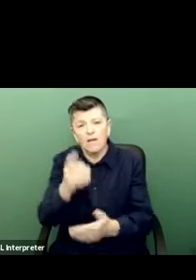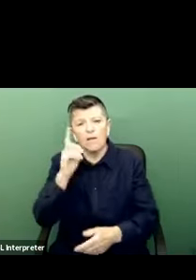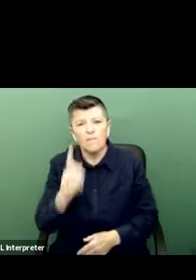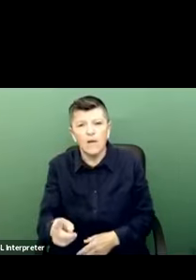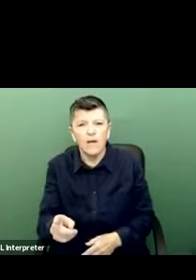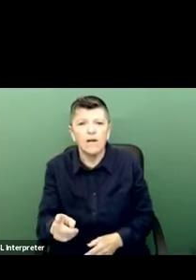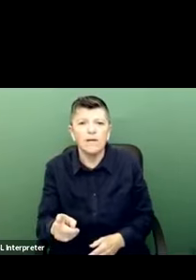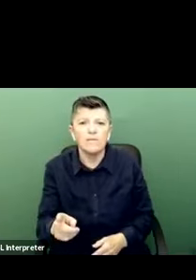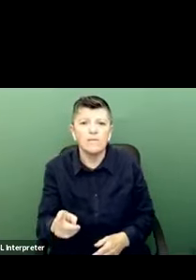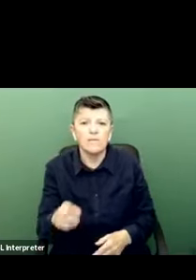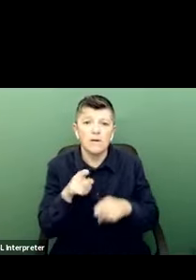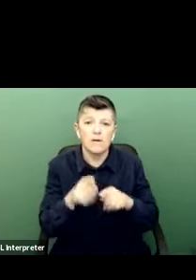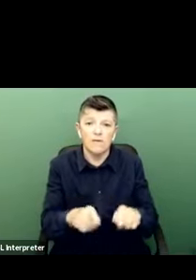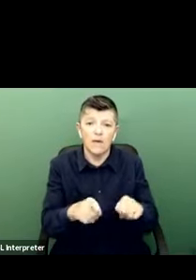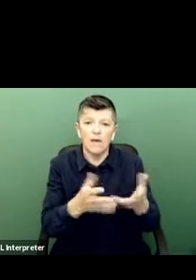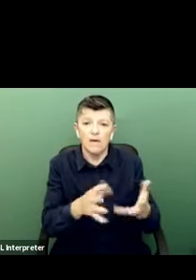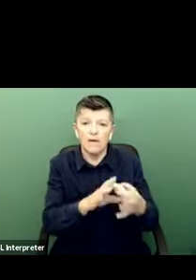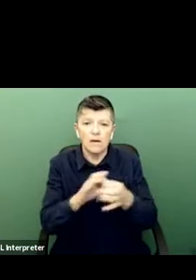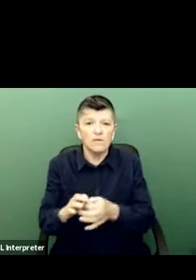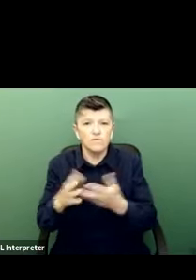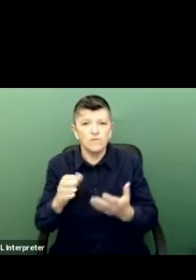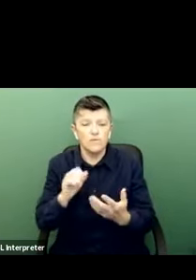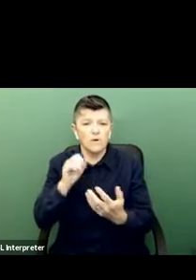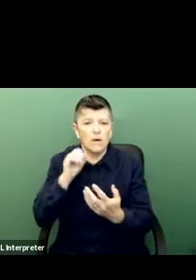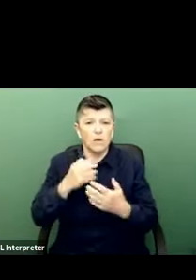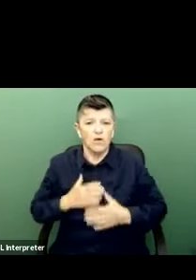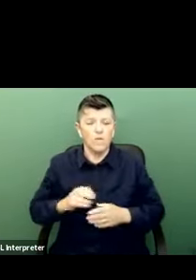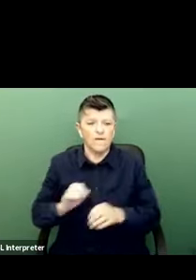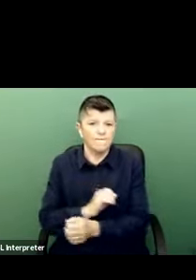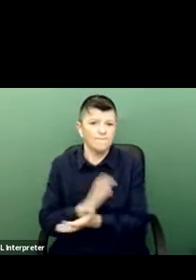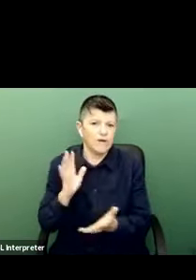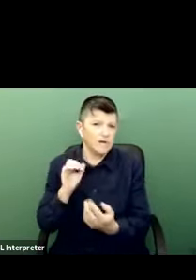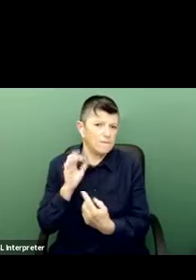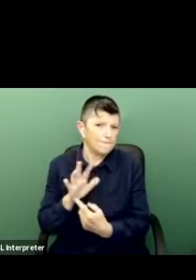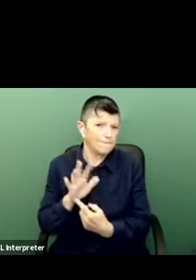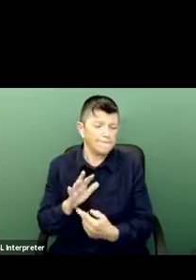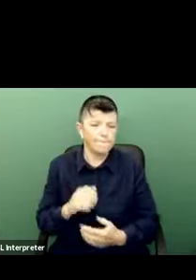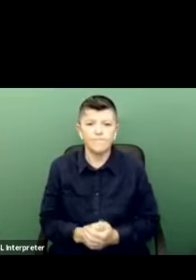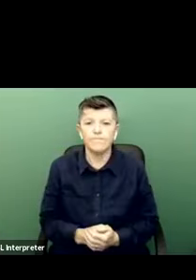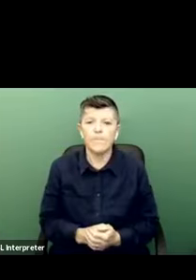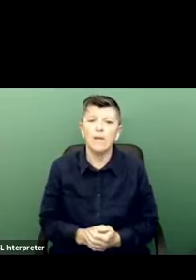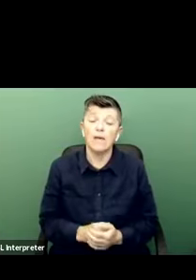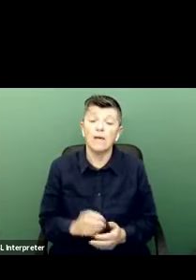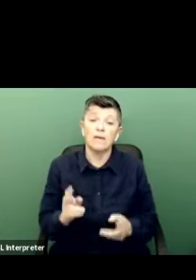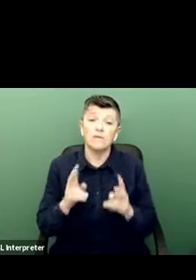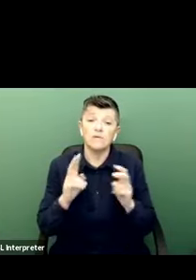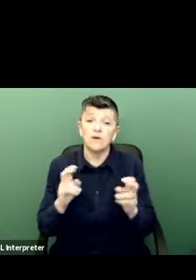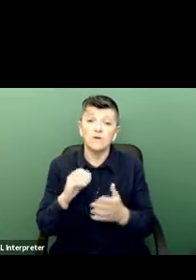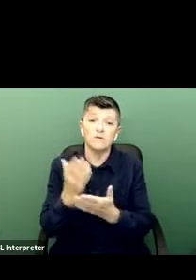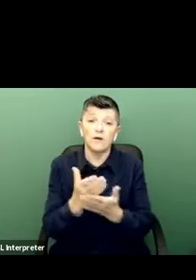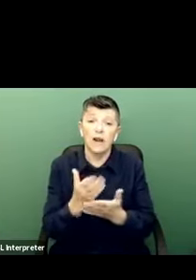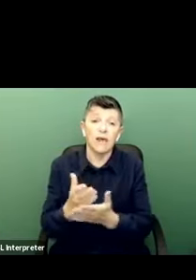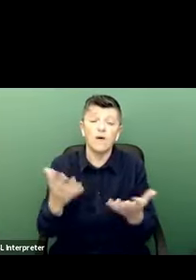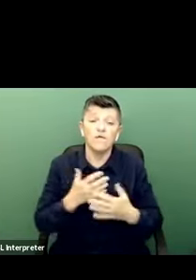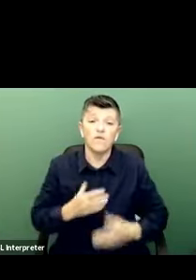claims? Mary Wollstonecraft clearly accepted that like other claims that are subjected